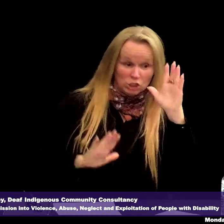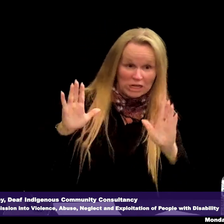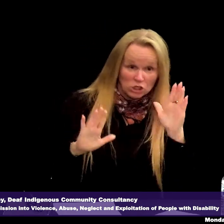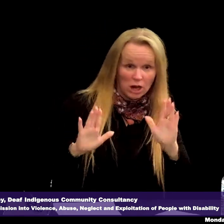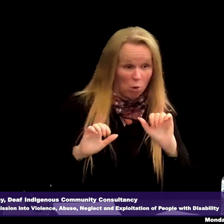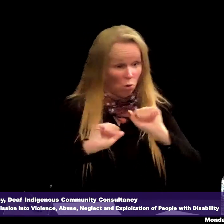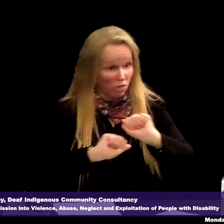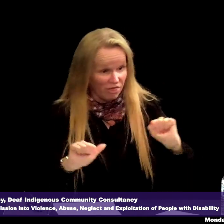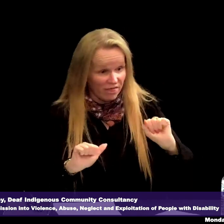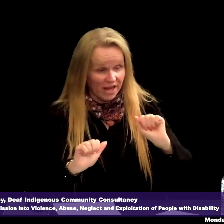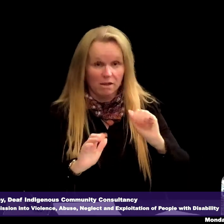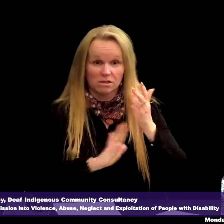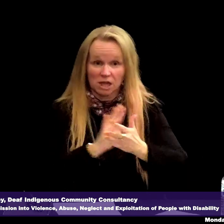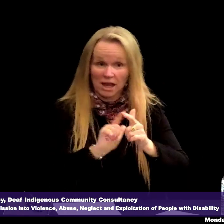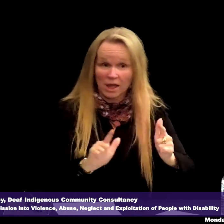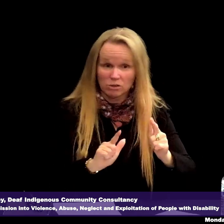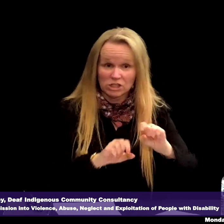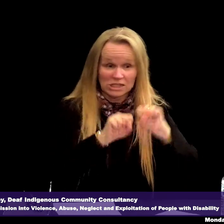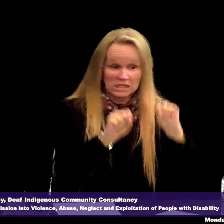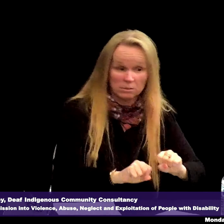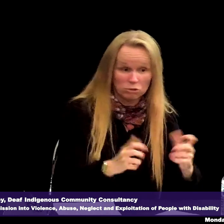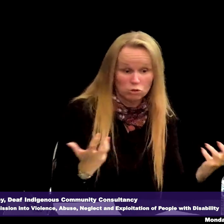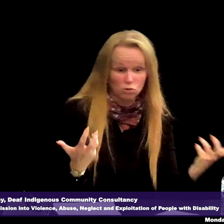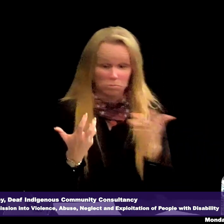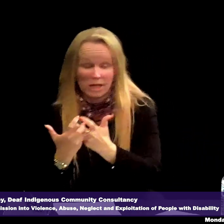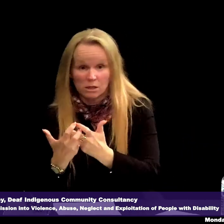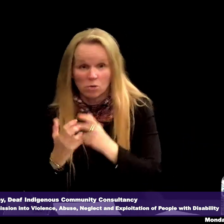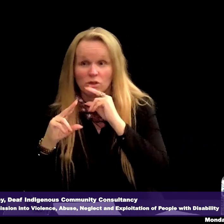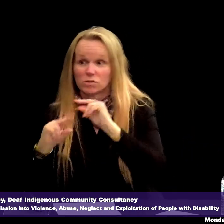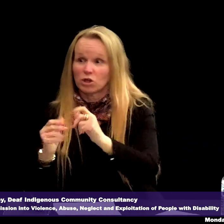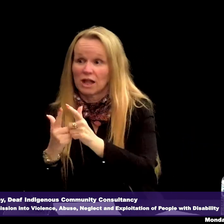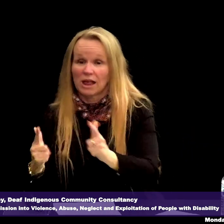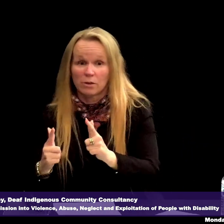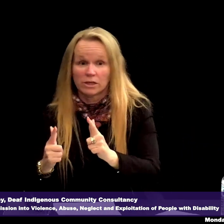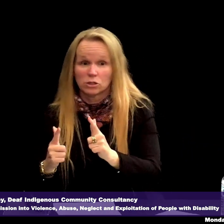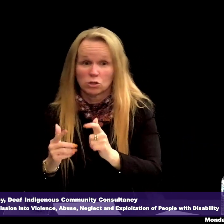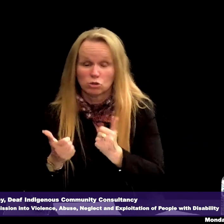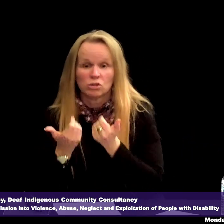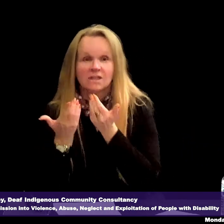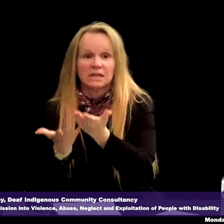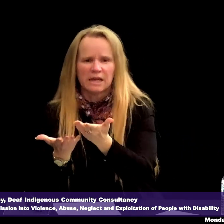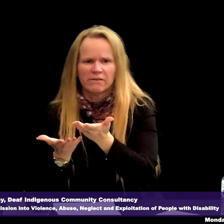automatically will use gesture or use their sign language system to fit in with a spoken